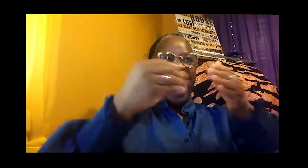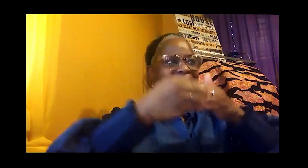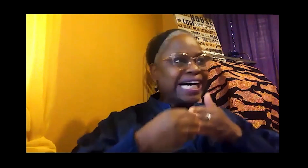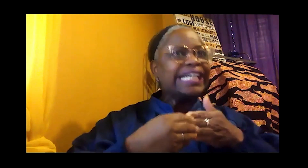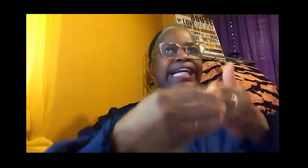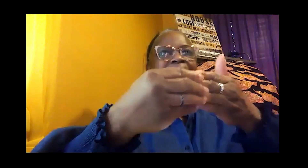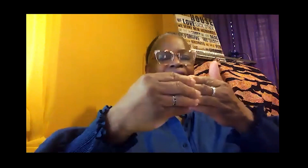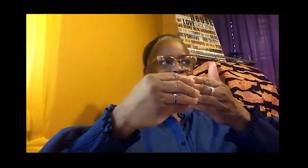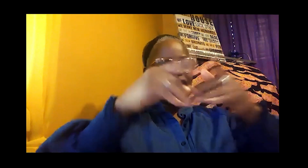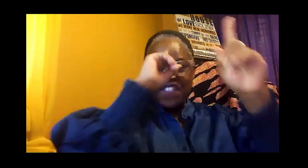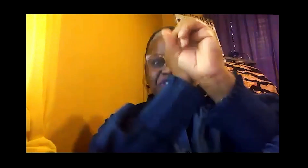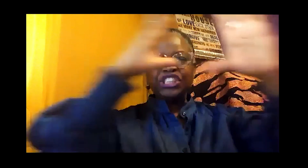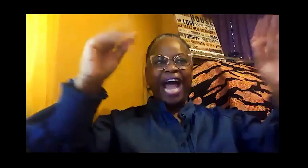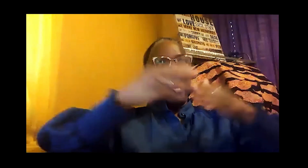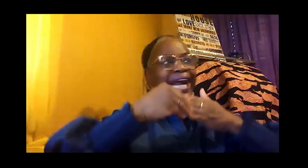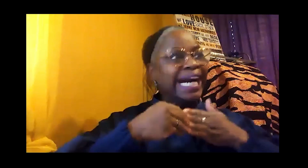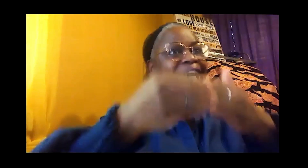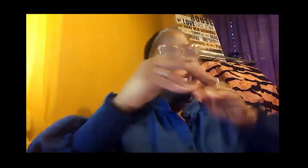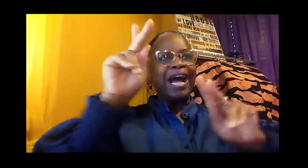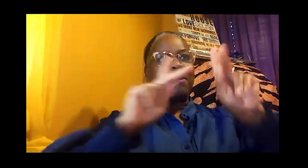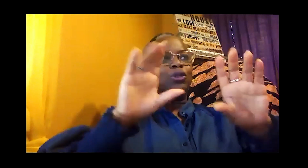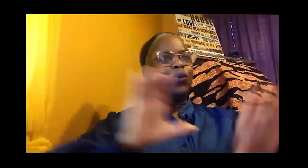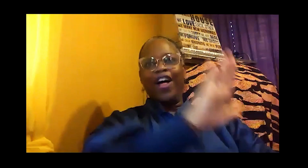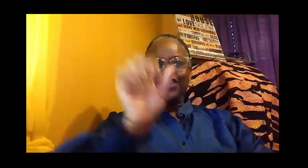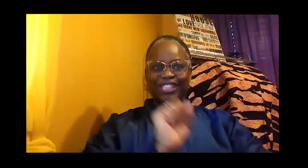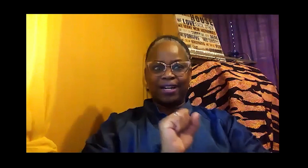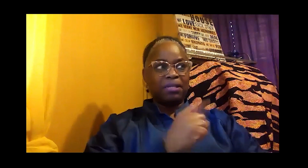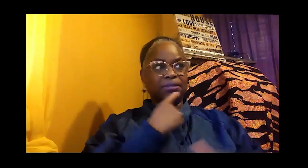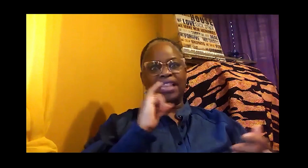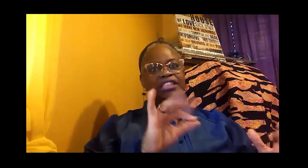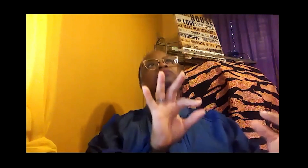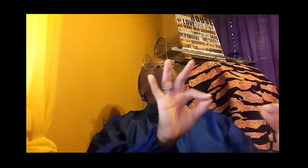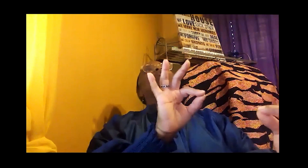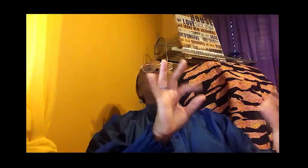lead an organization. I would also understand the visionary perception and skills needed,